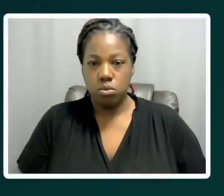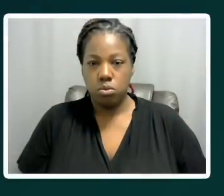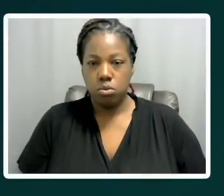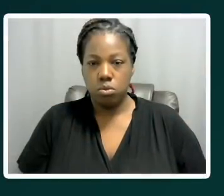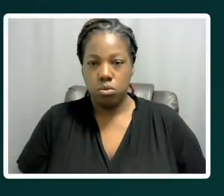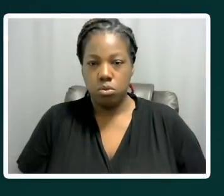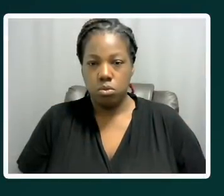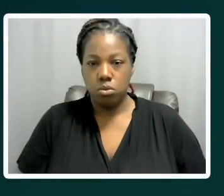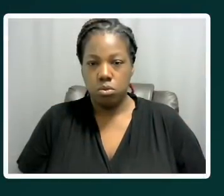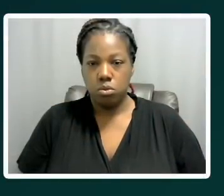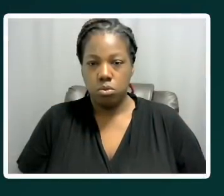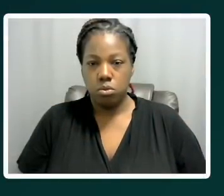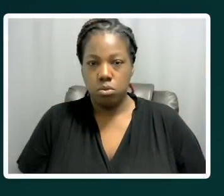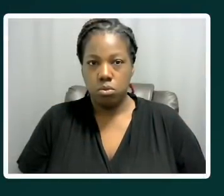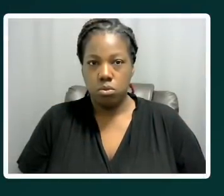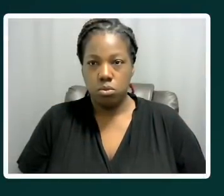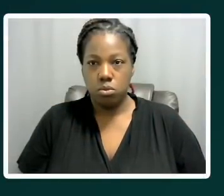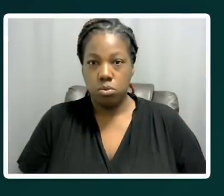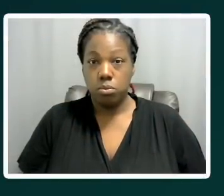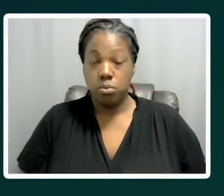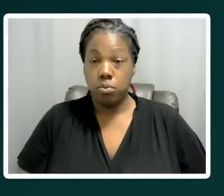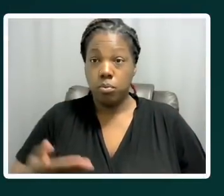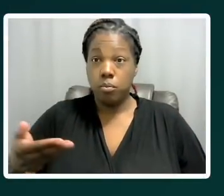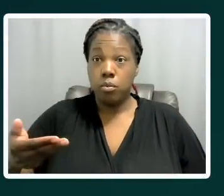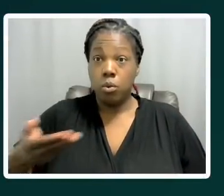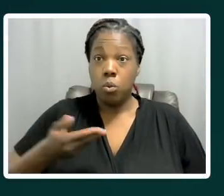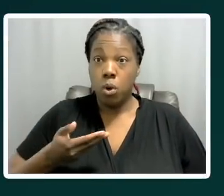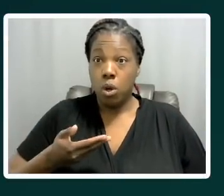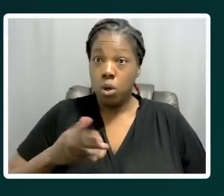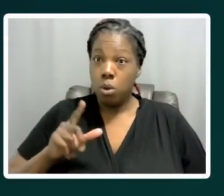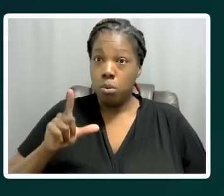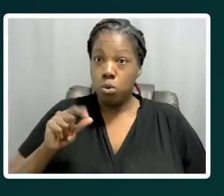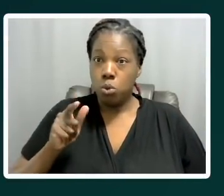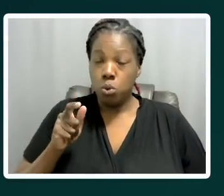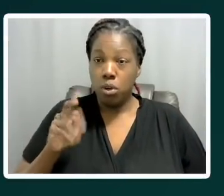Logan Werlinger: Welcome to the 2024 Smithsonian National Education